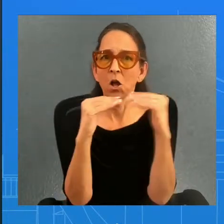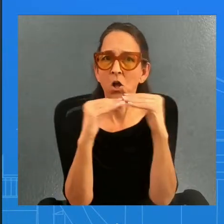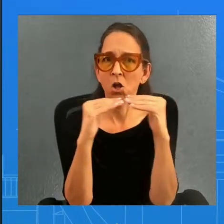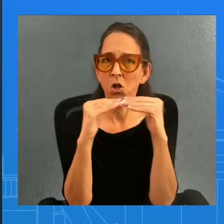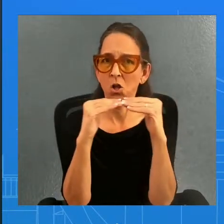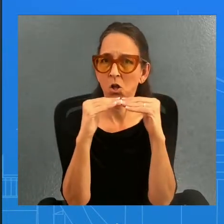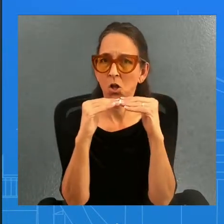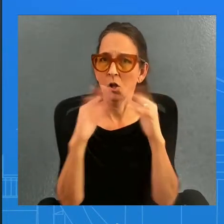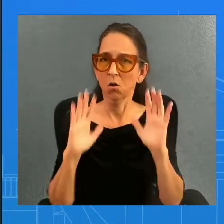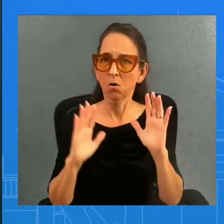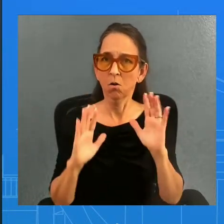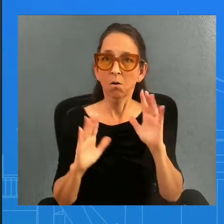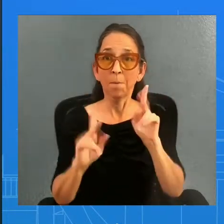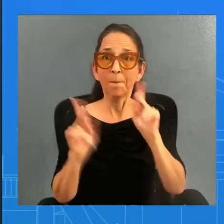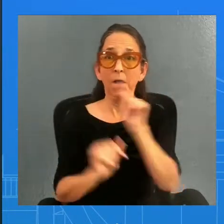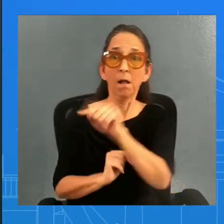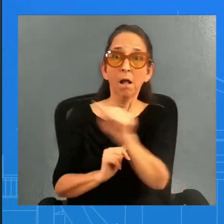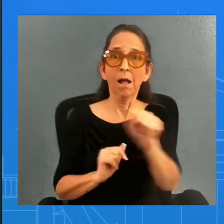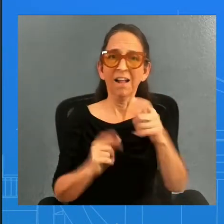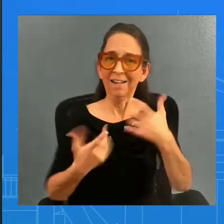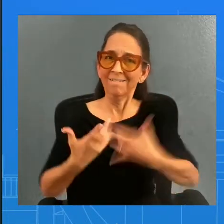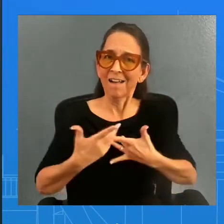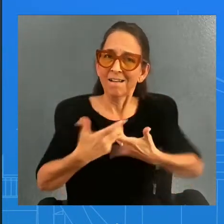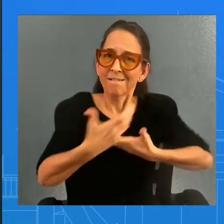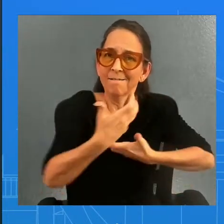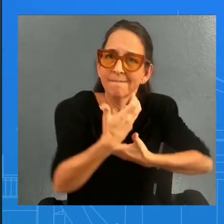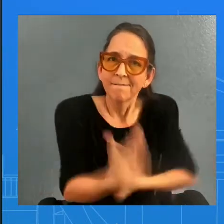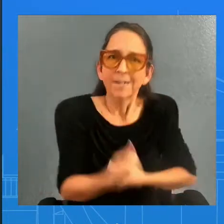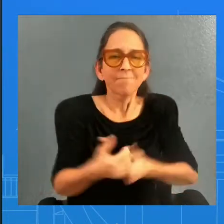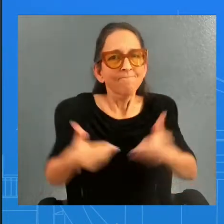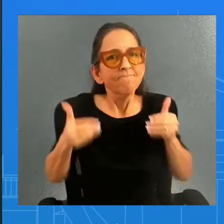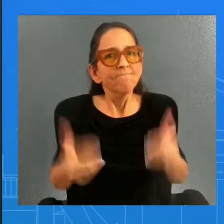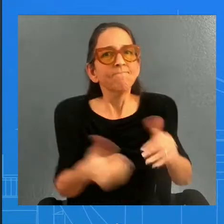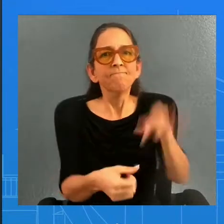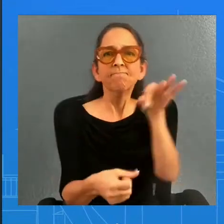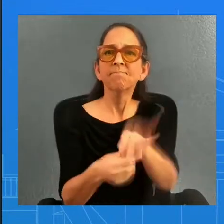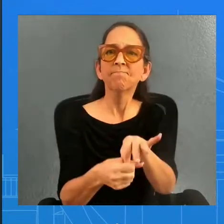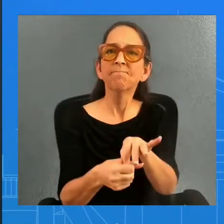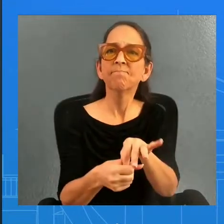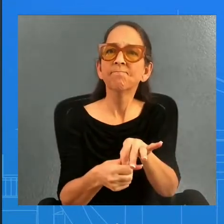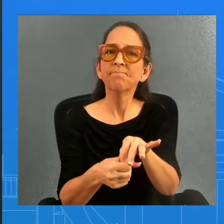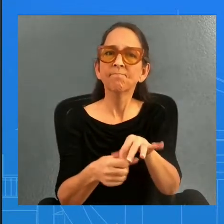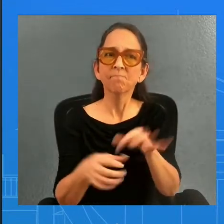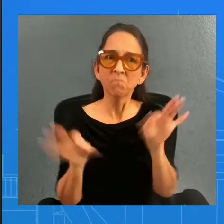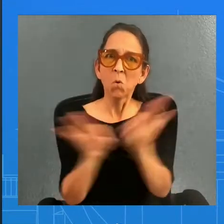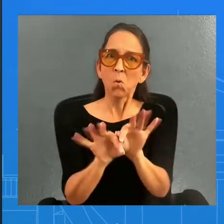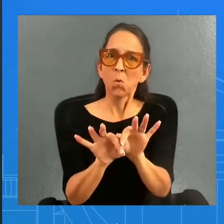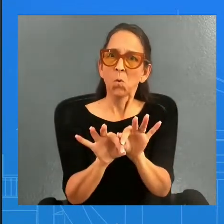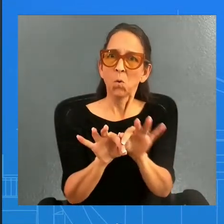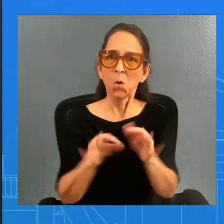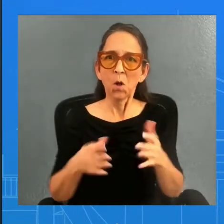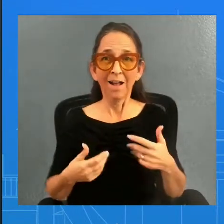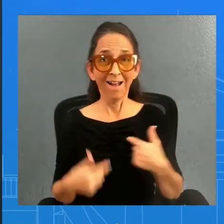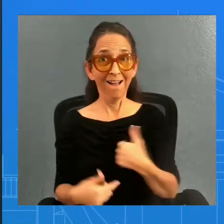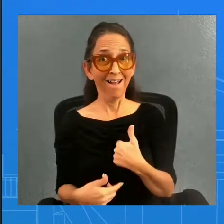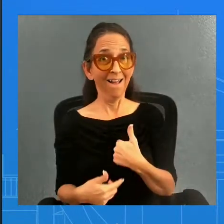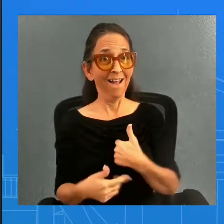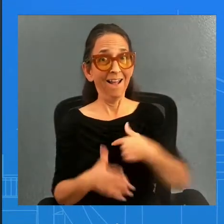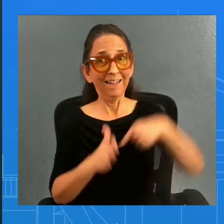and how important it is to cast their vote. I'm not going to go beyond that, but I think the president has been very clear about that. The Press: But you don't --